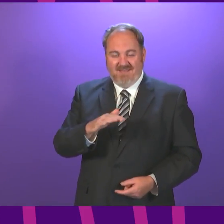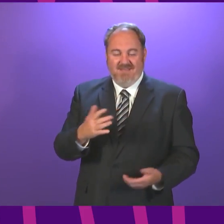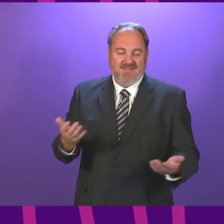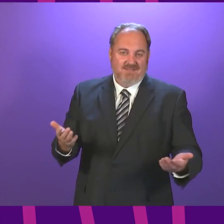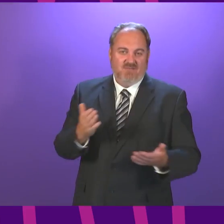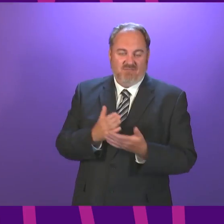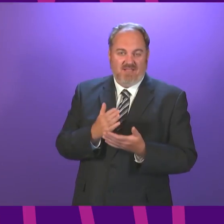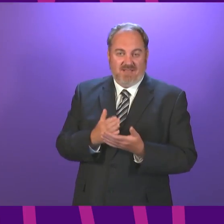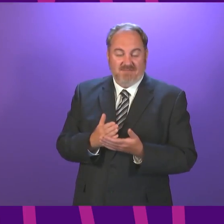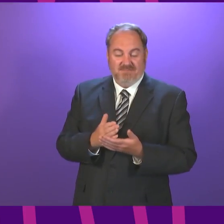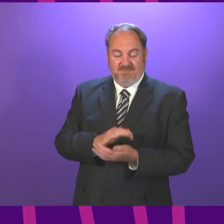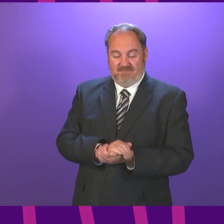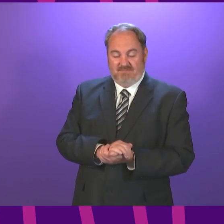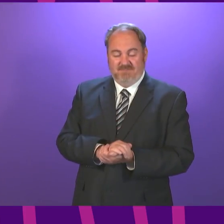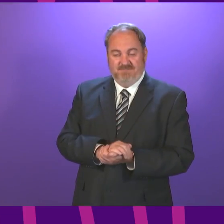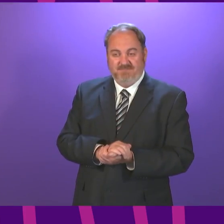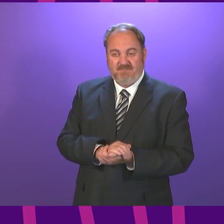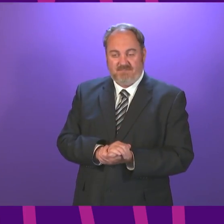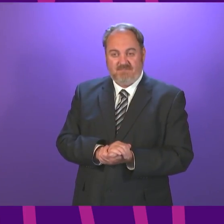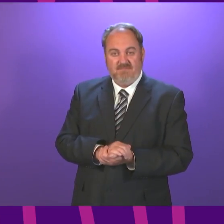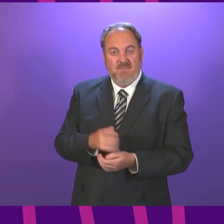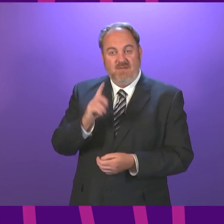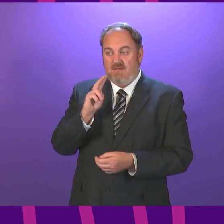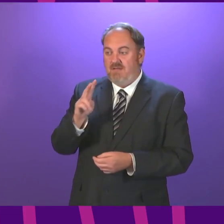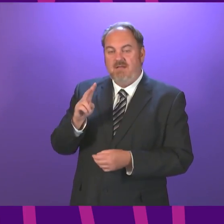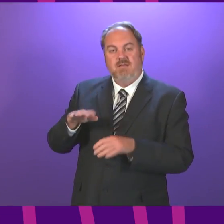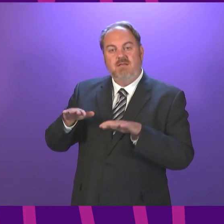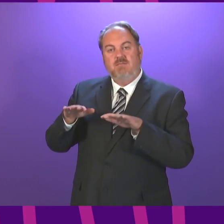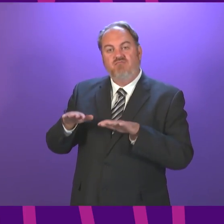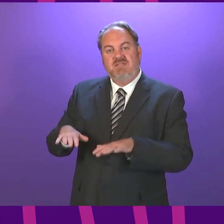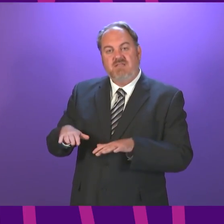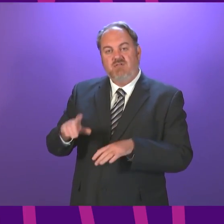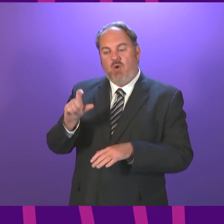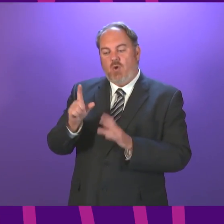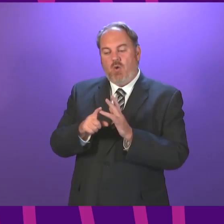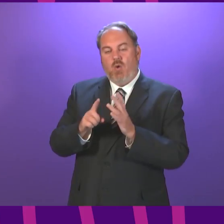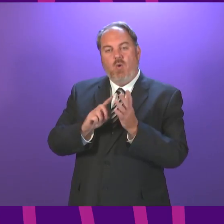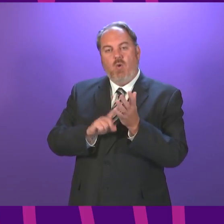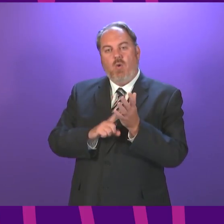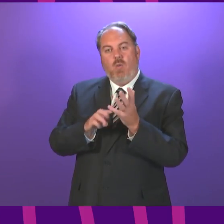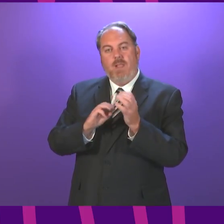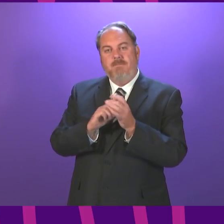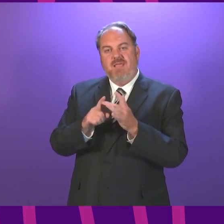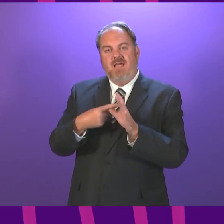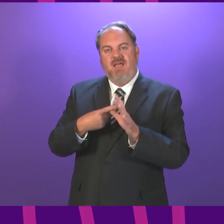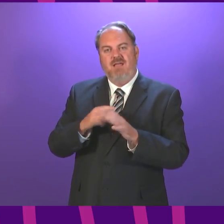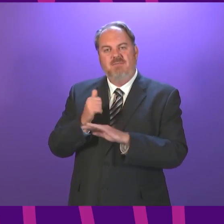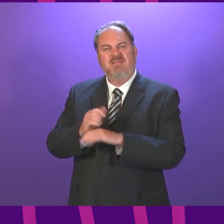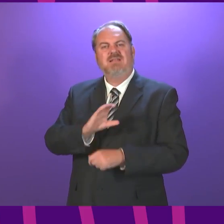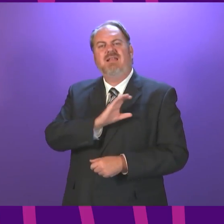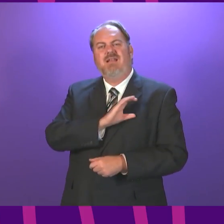In British Columbia in Canada, the authorities did three things: they introduced same-day